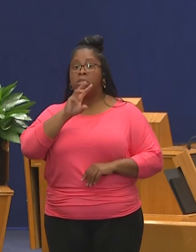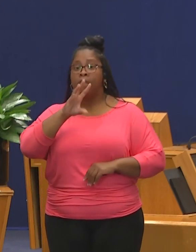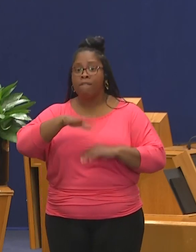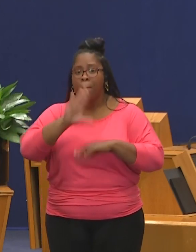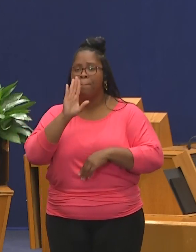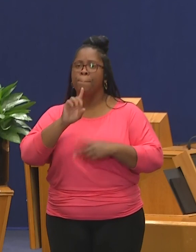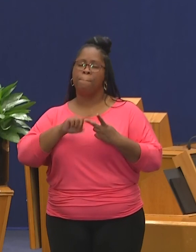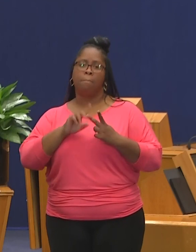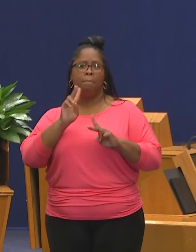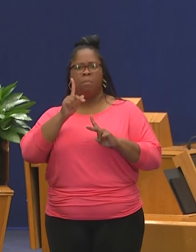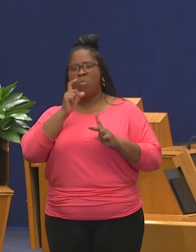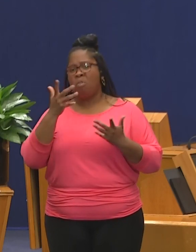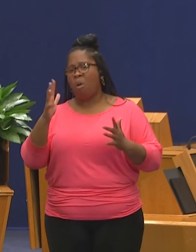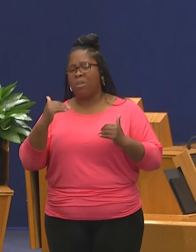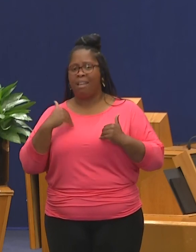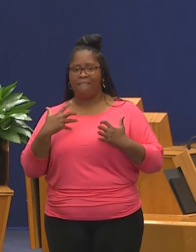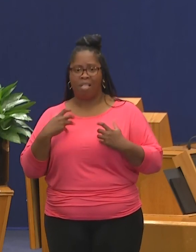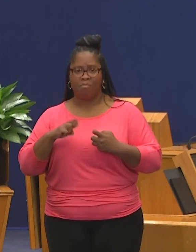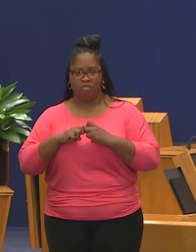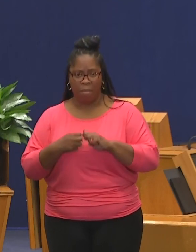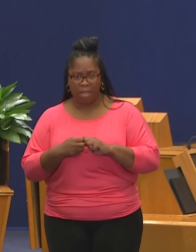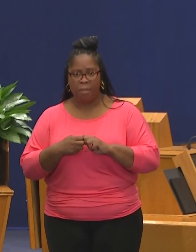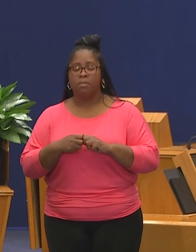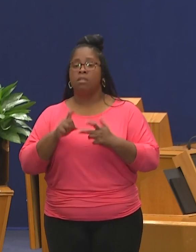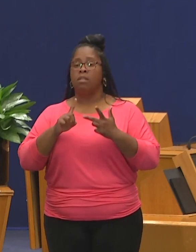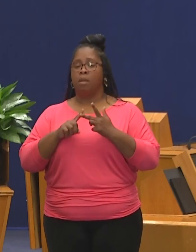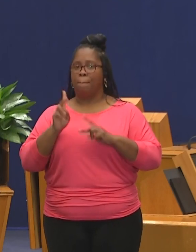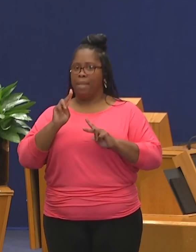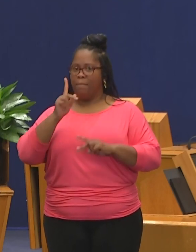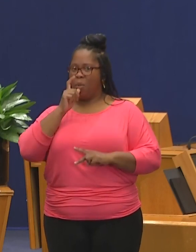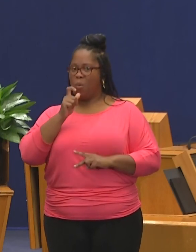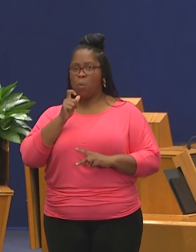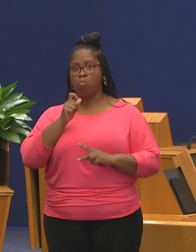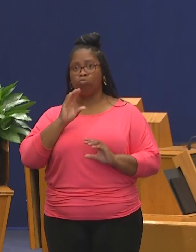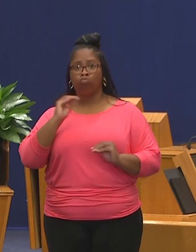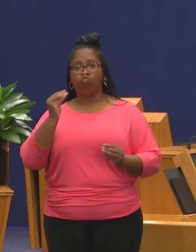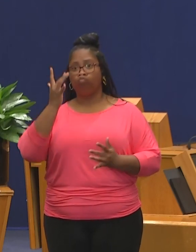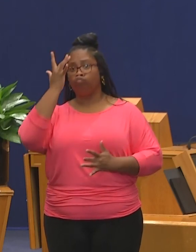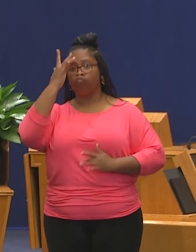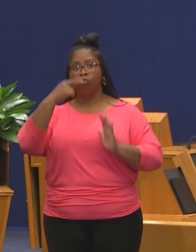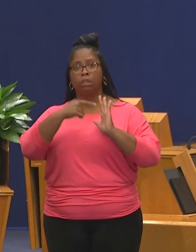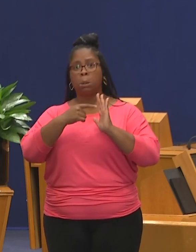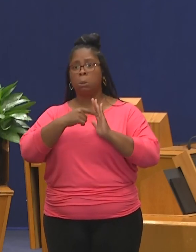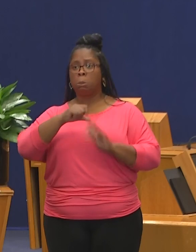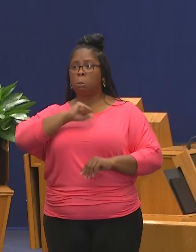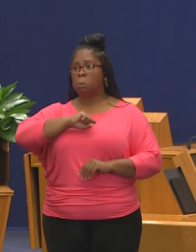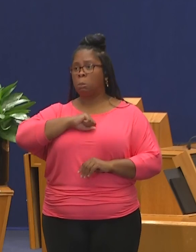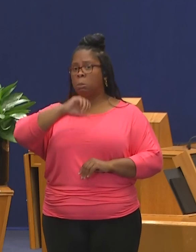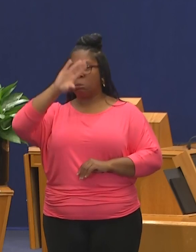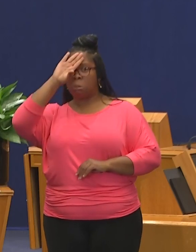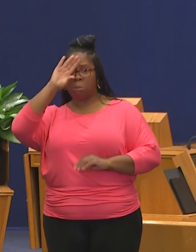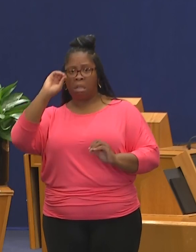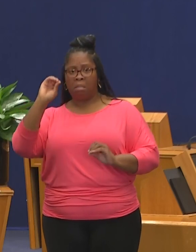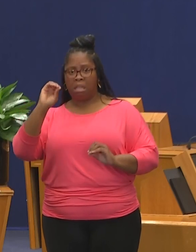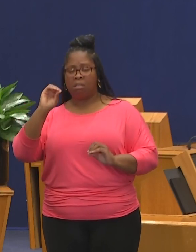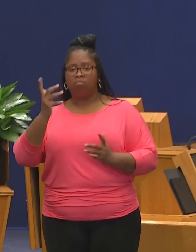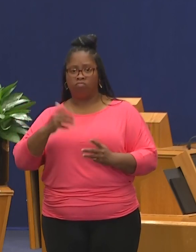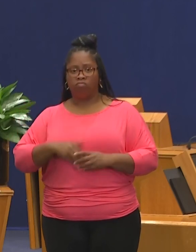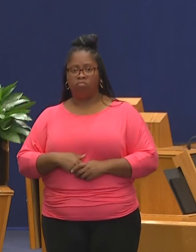THE AGE OF 65 OR INDIVIDUALS WHO HAVE UNDERLYING HEALTH CONDITIONS AND INDIVIDUALS WHO